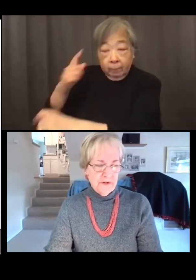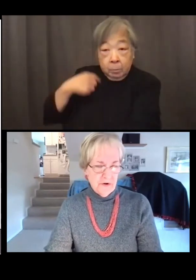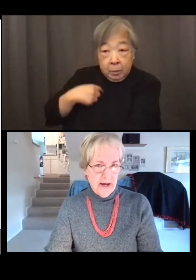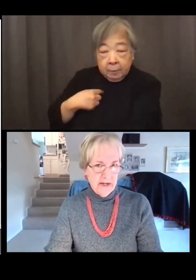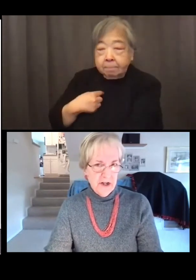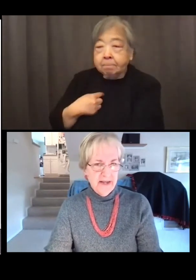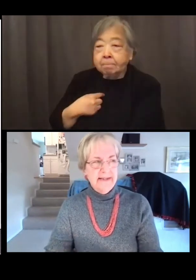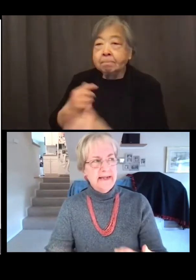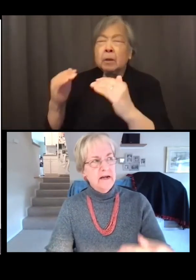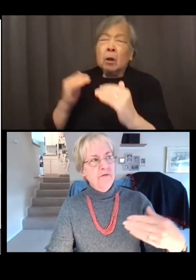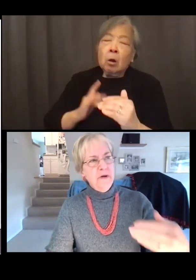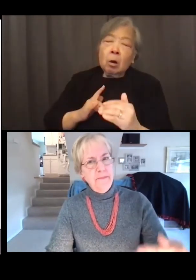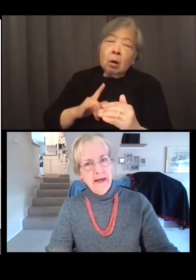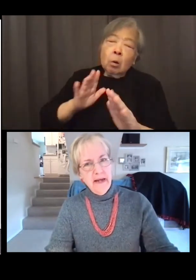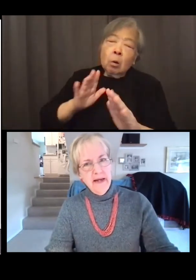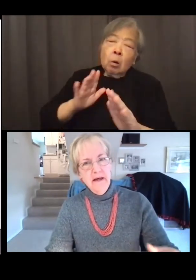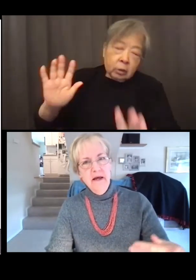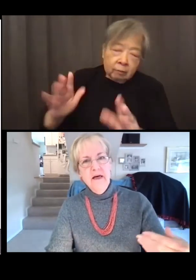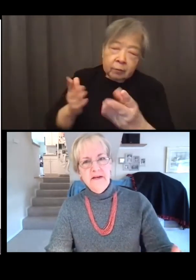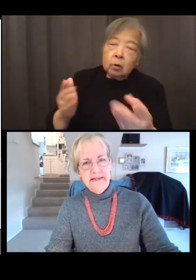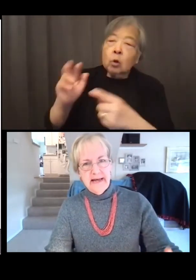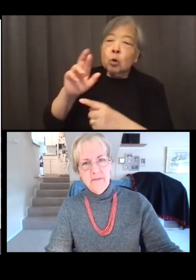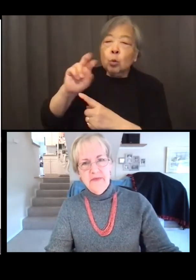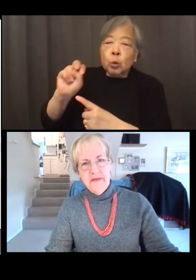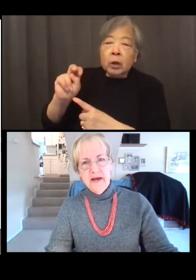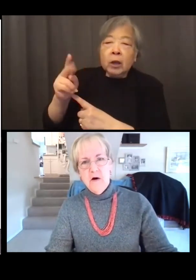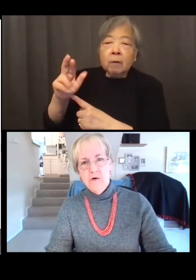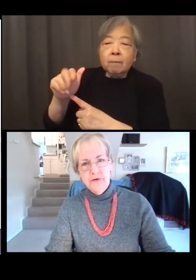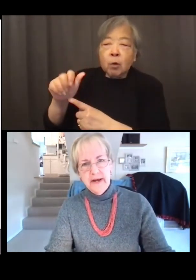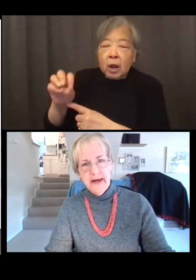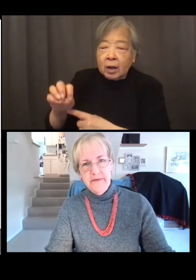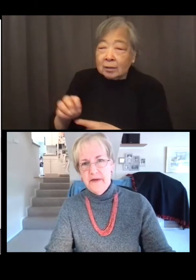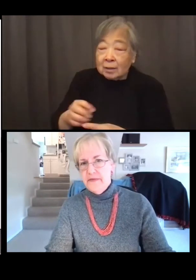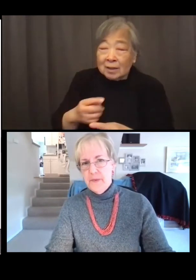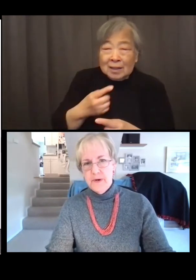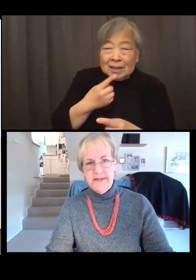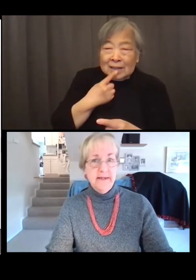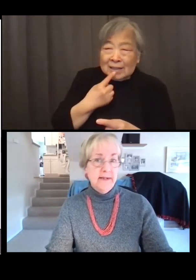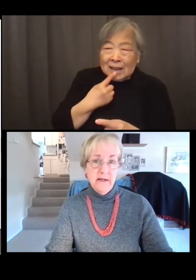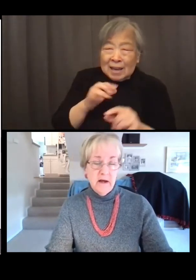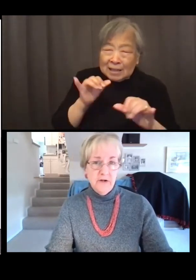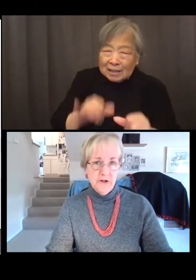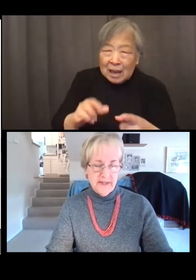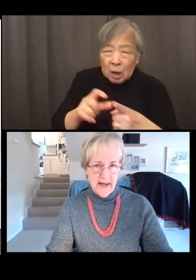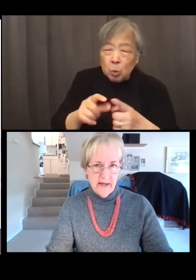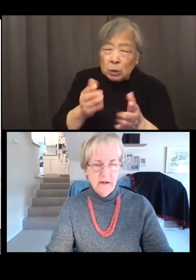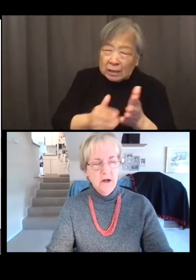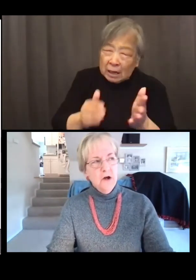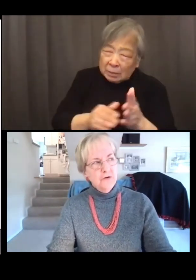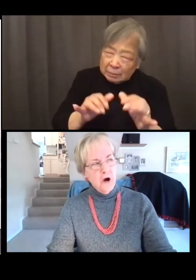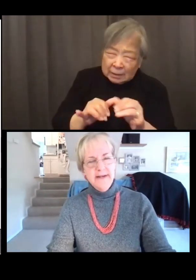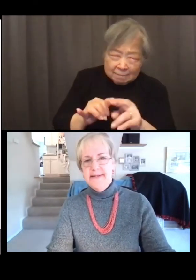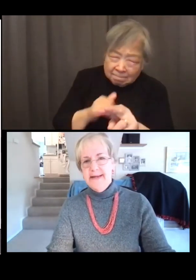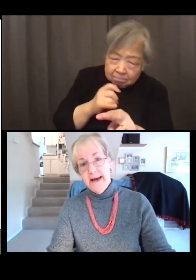strategy instead of repeating some thing over again the person didn't understand try saying